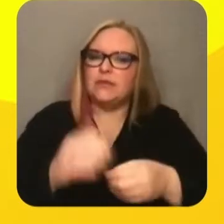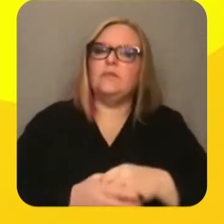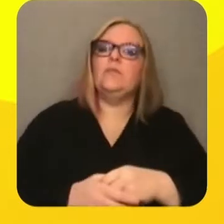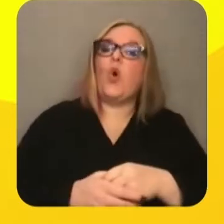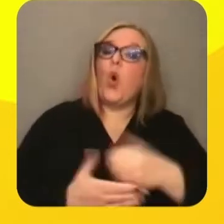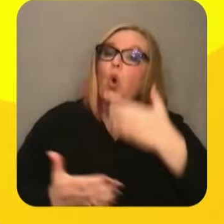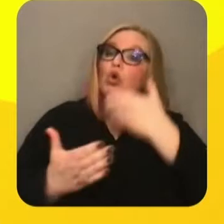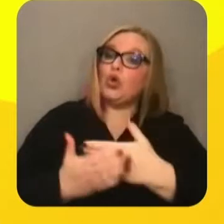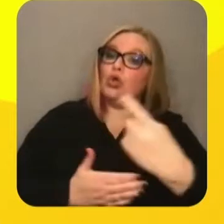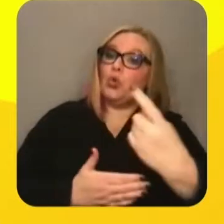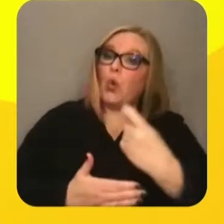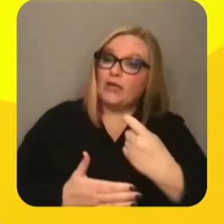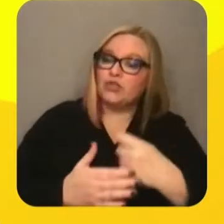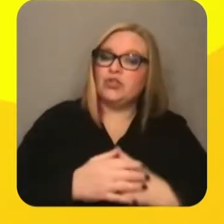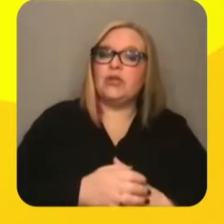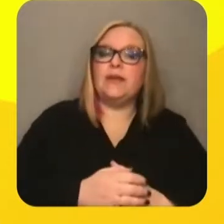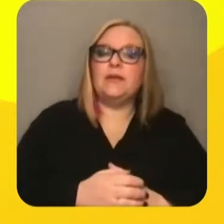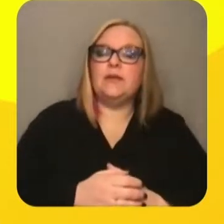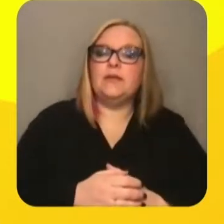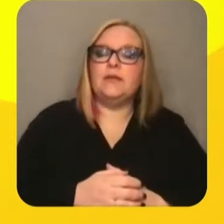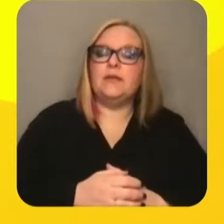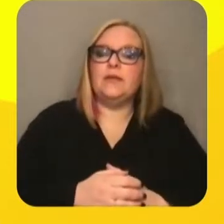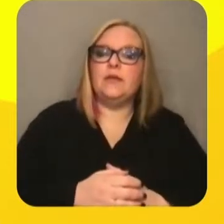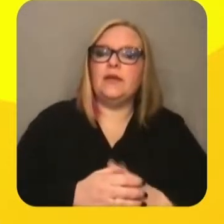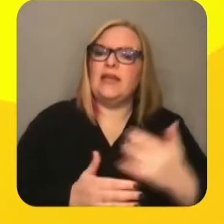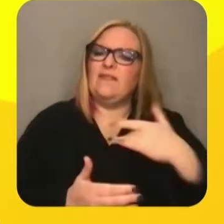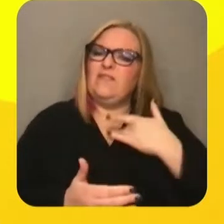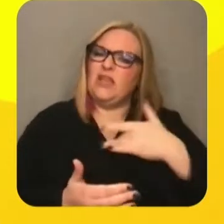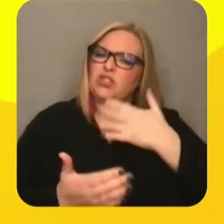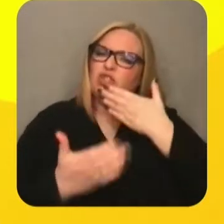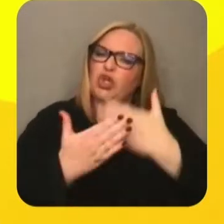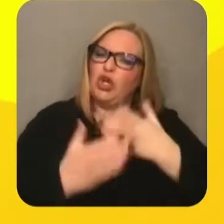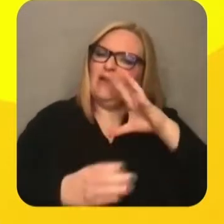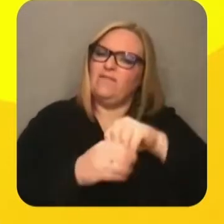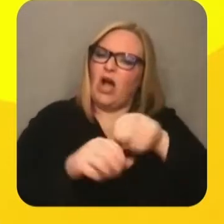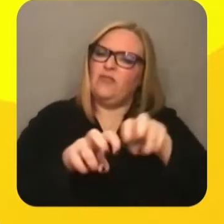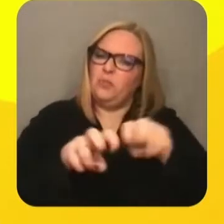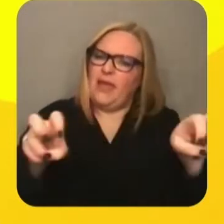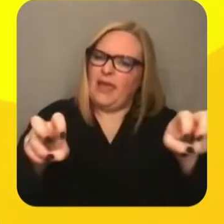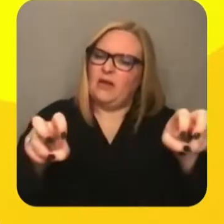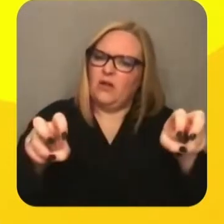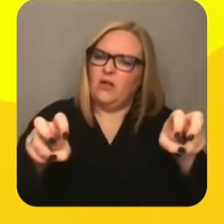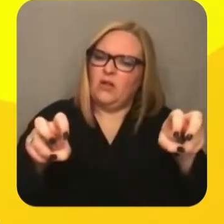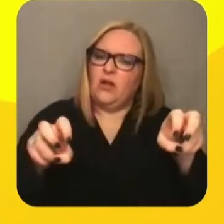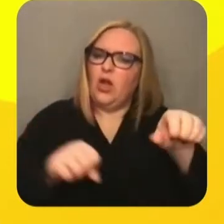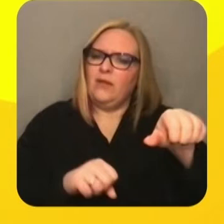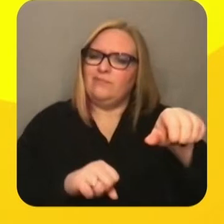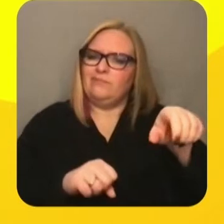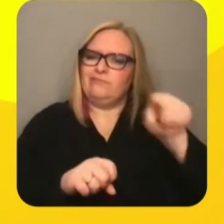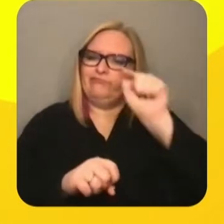And it feels so good to be on a panel with other experts